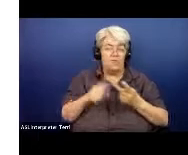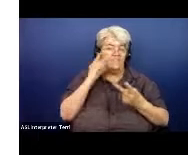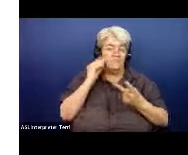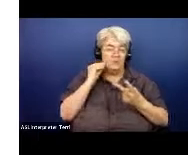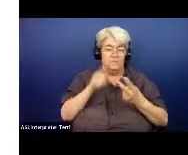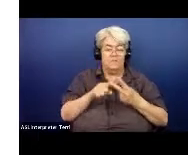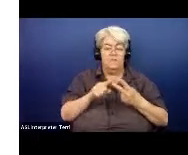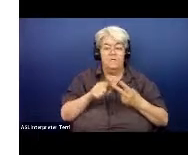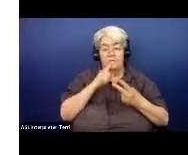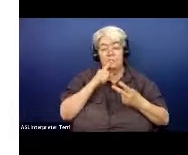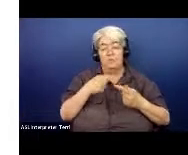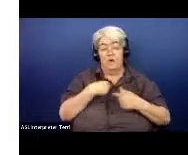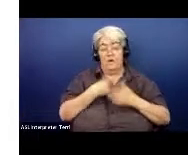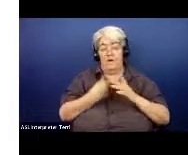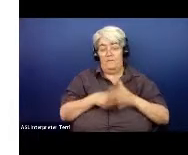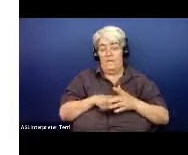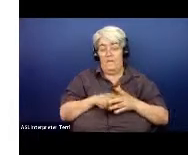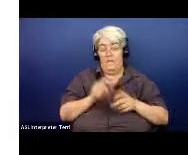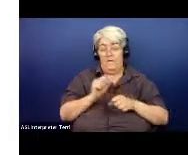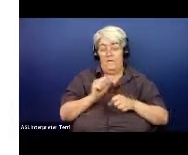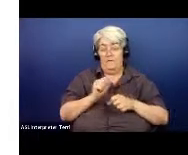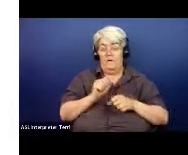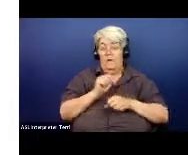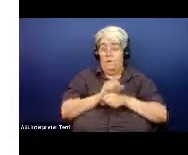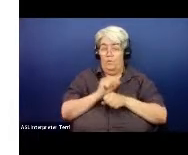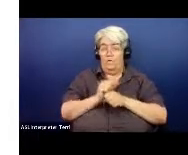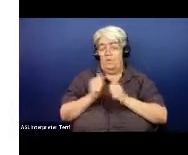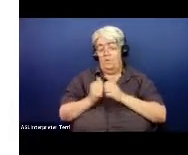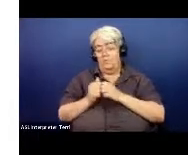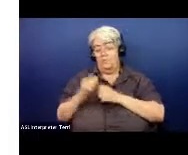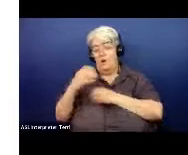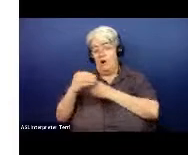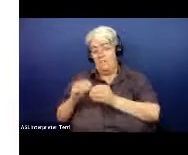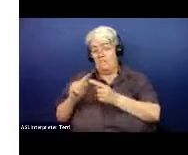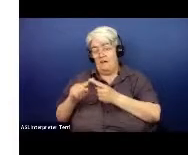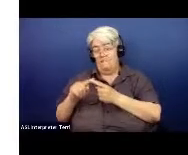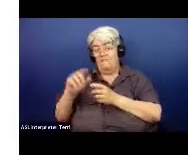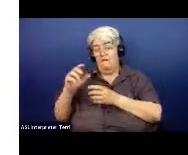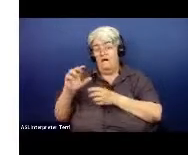You find -- I began working through the office of acquired brain injury and I start work,